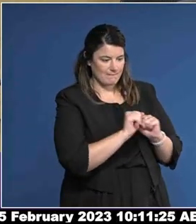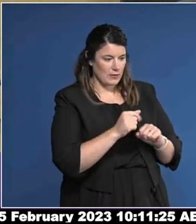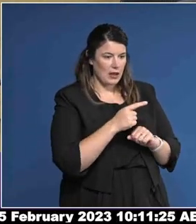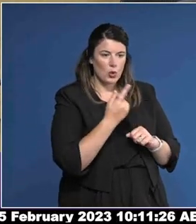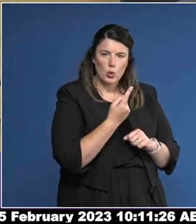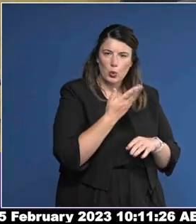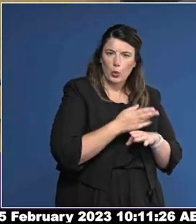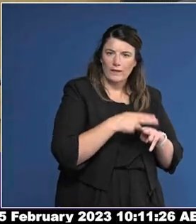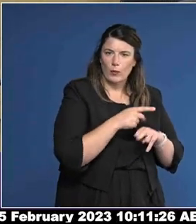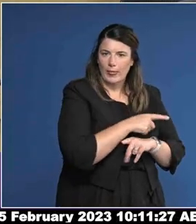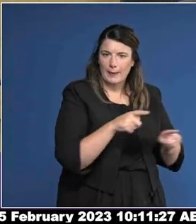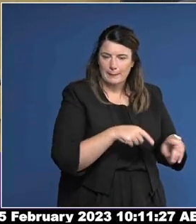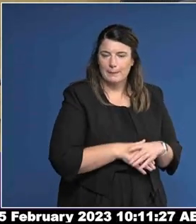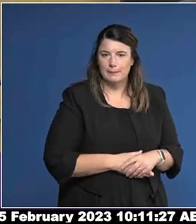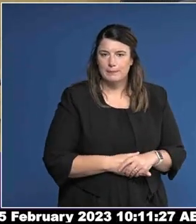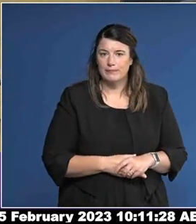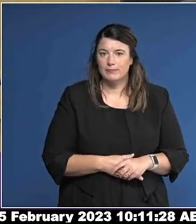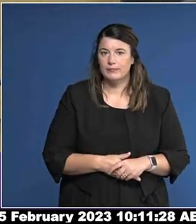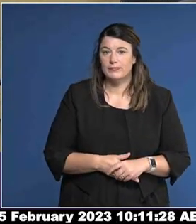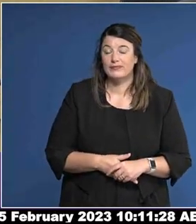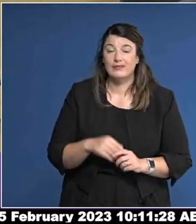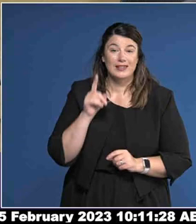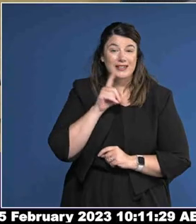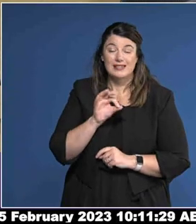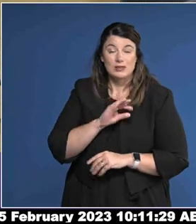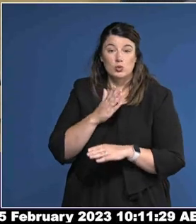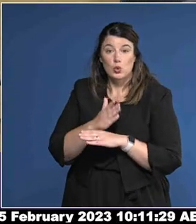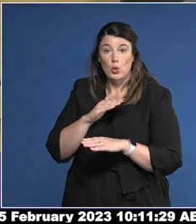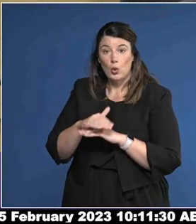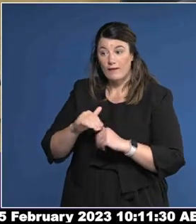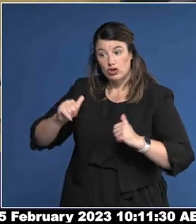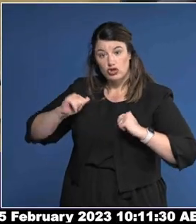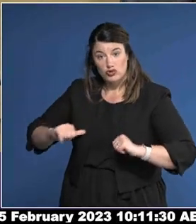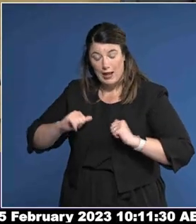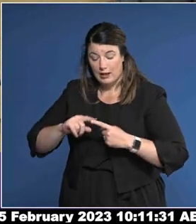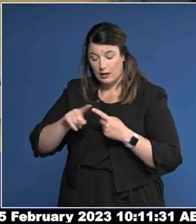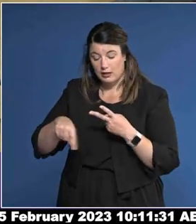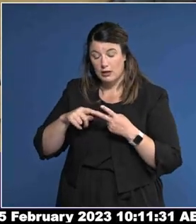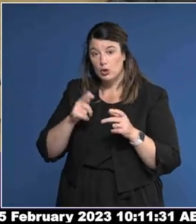We didn't touch in detail yesterday on the issues of training, supervision, retention